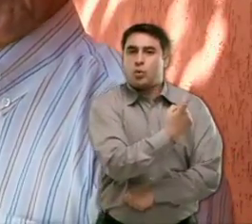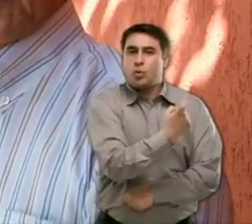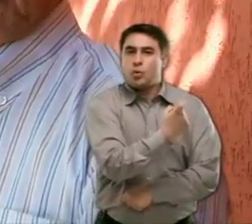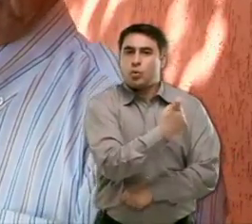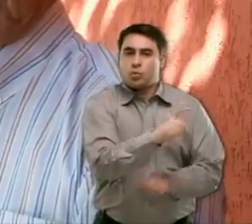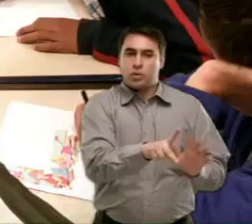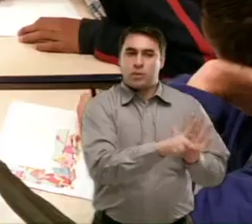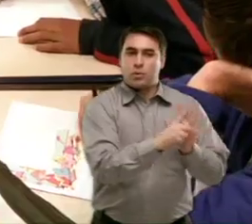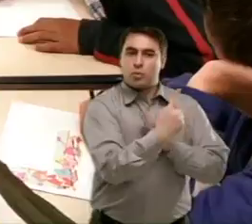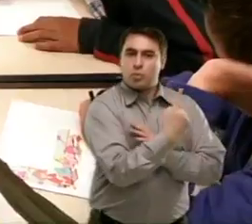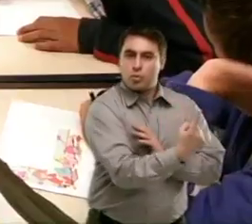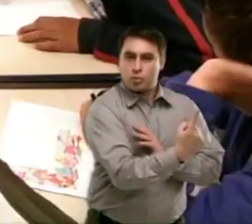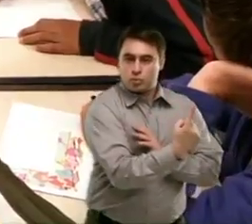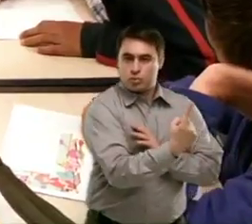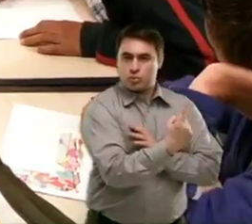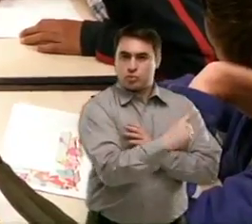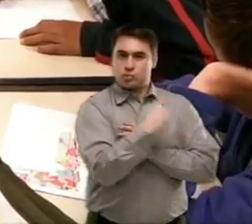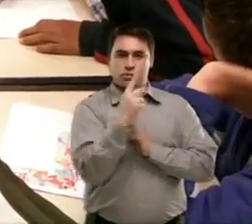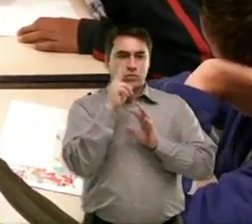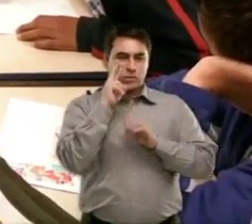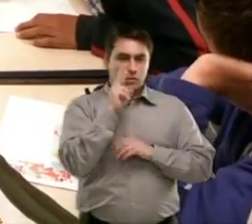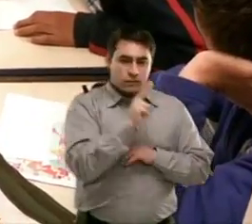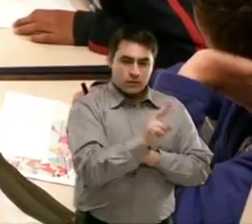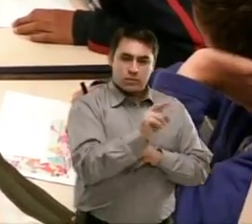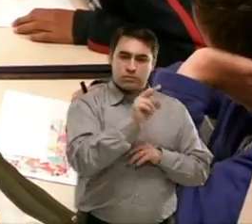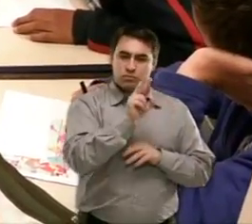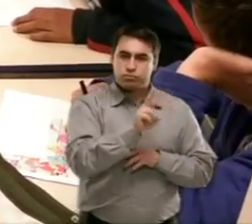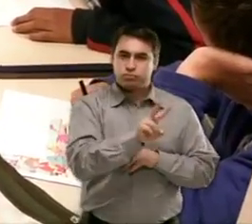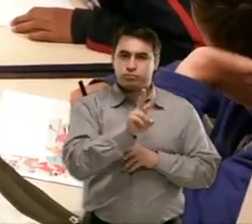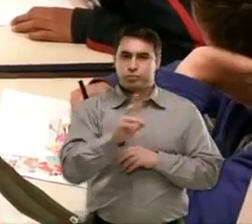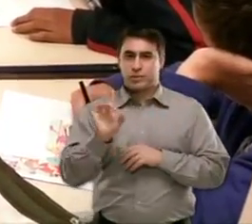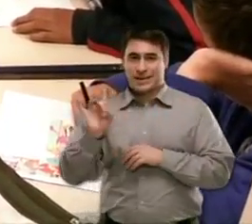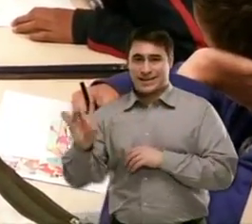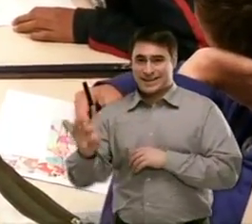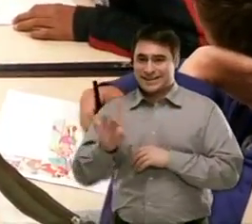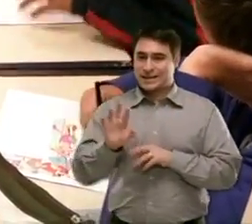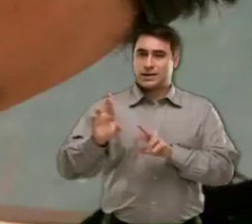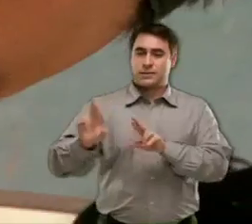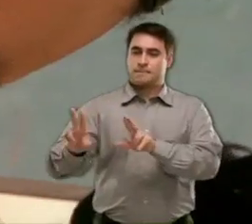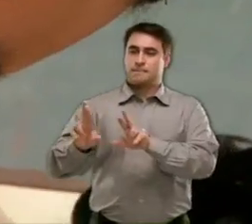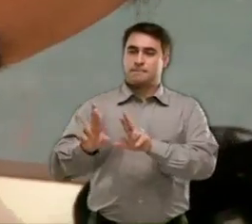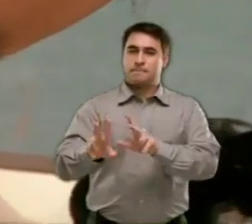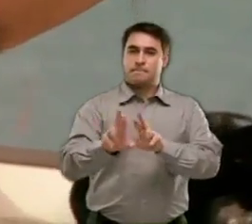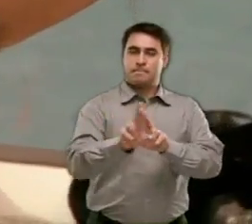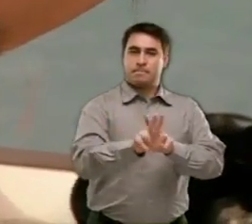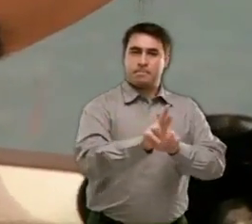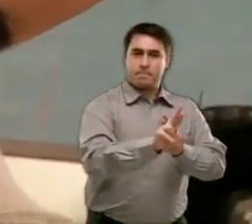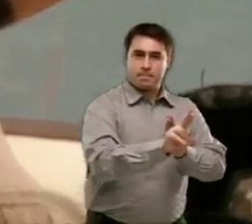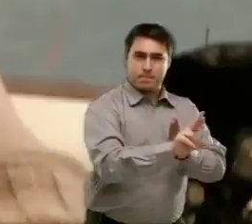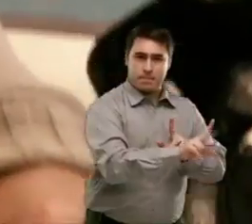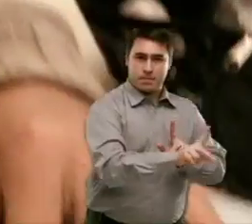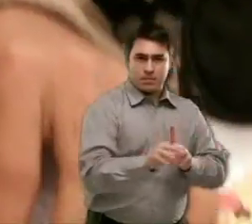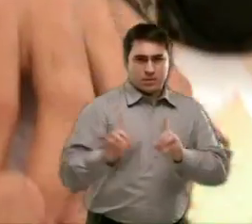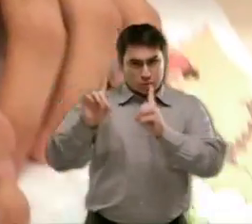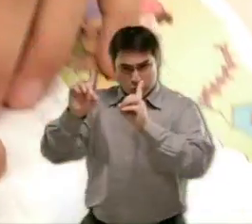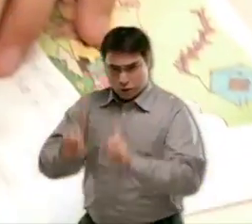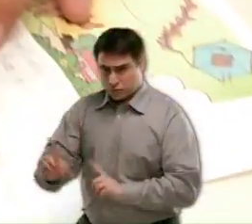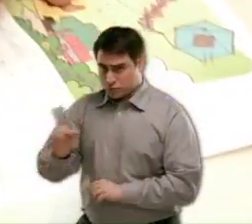Because we see, we understand that each student is different. But they're not different just because they have a disability, they're different human beings.